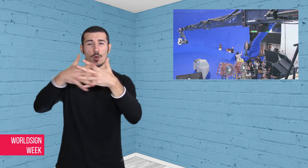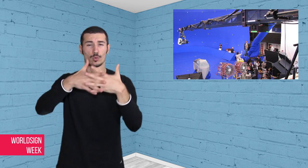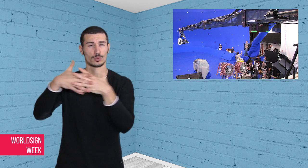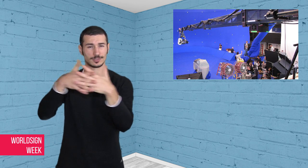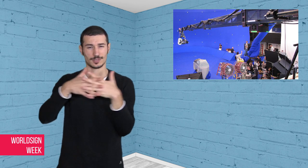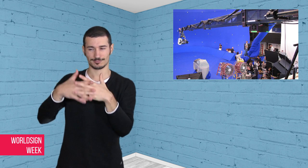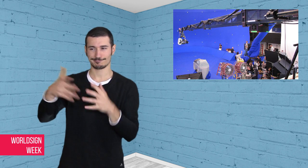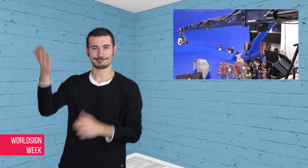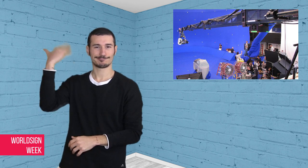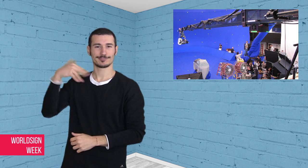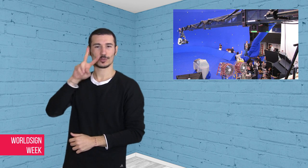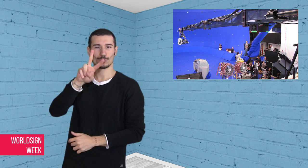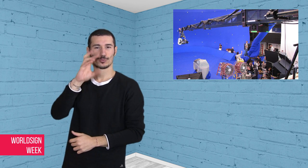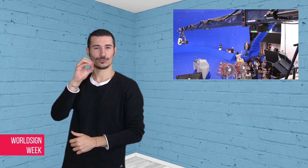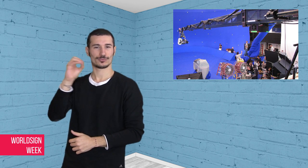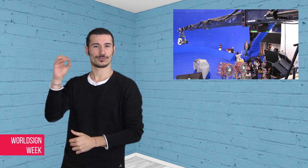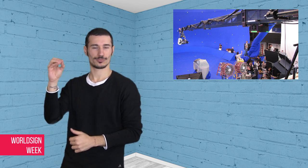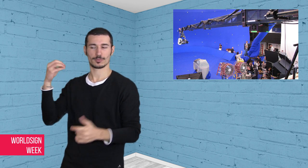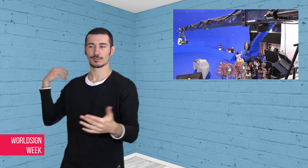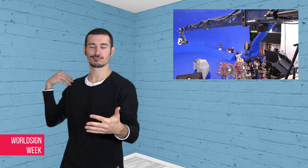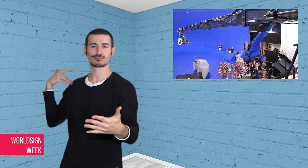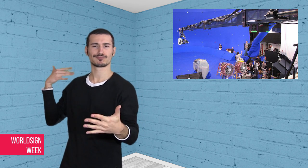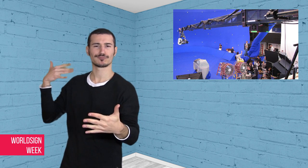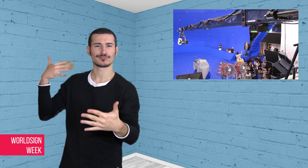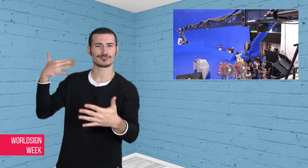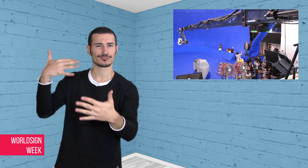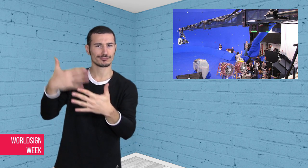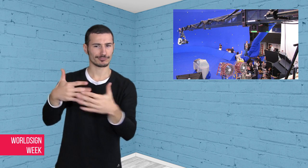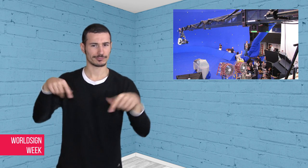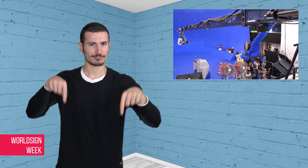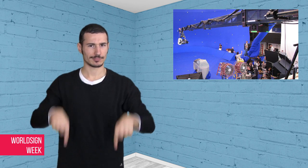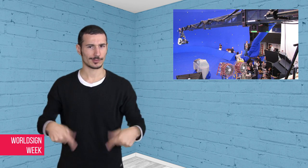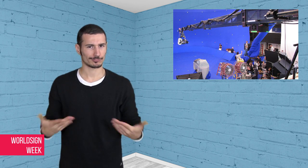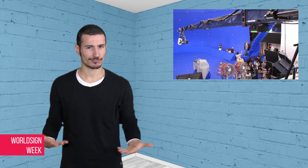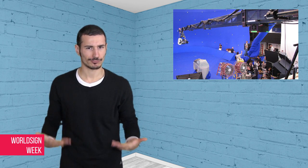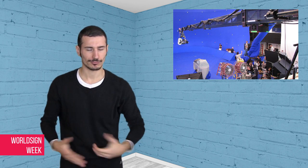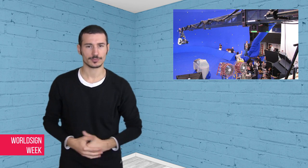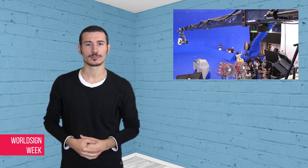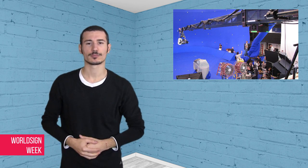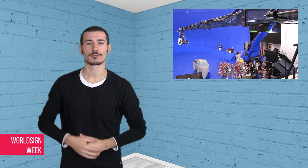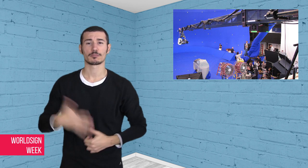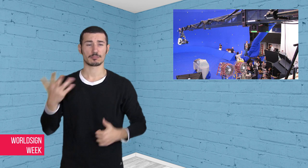At least 37 people have died in